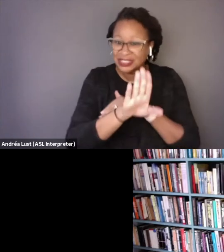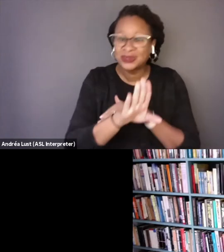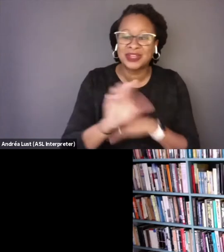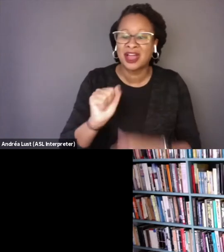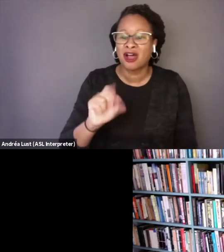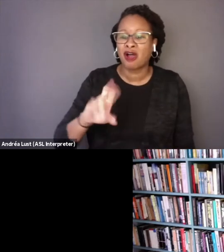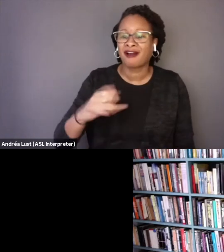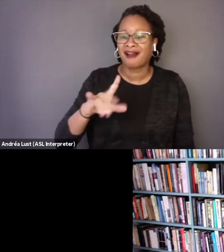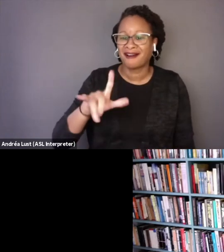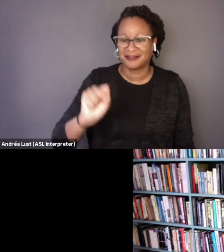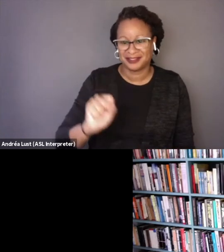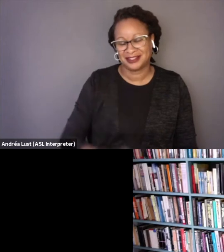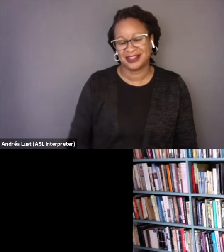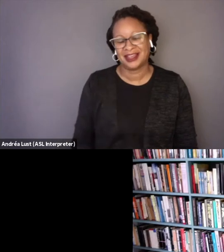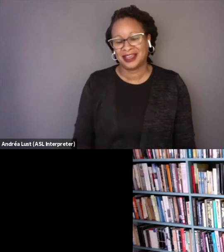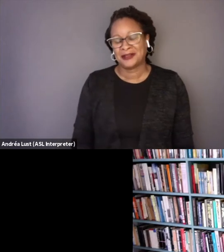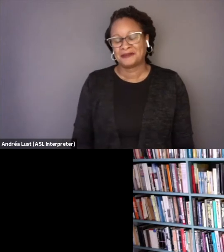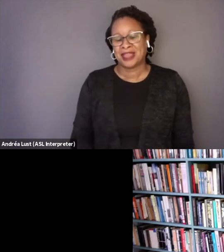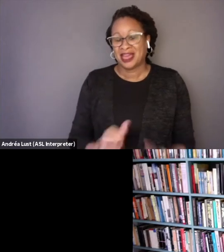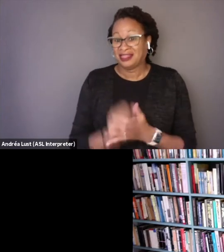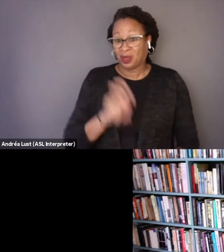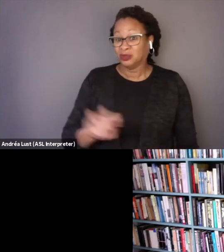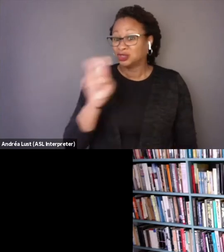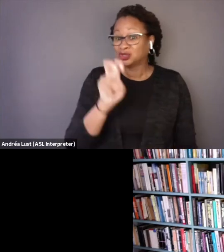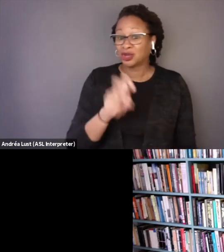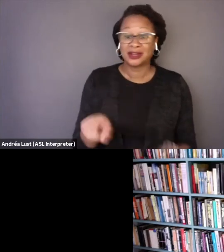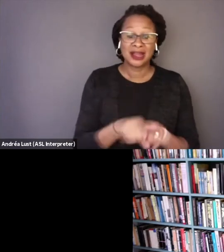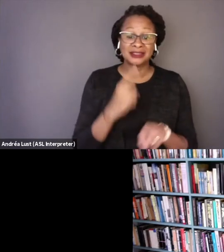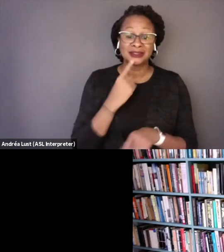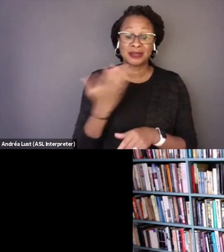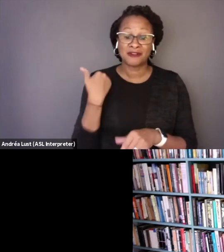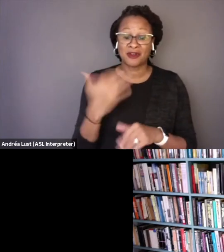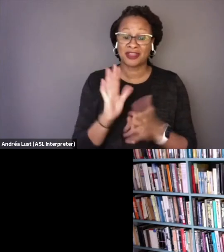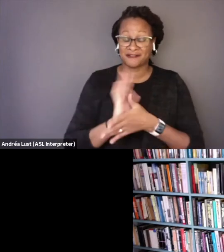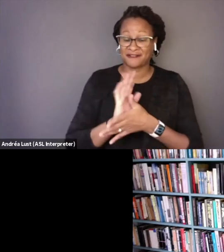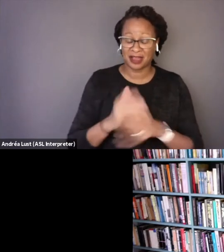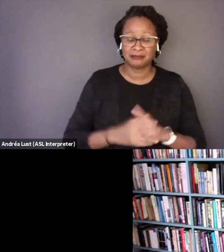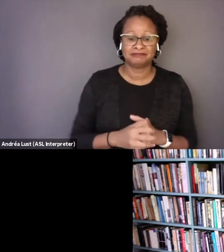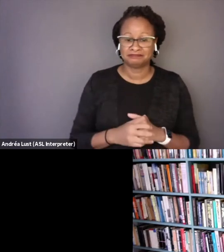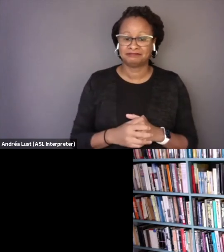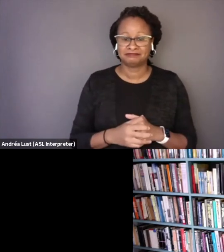But yeah, that was the journey. And as you said, the film is living entirely in his visual world,